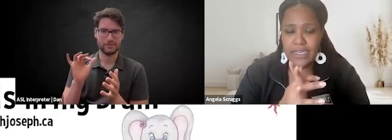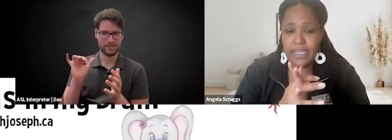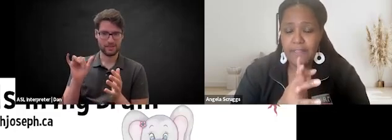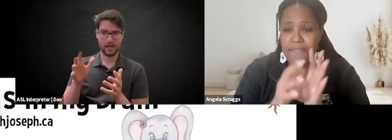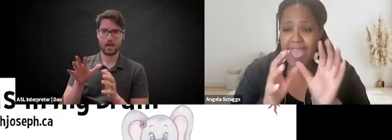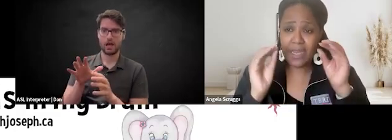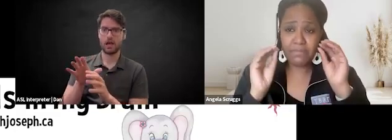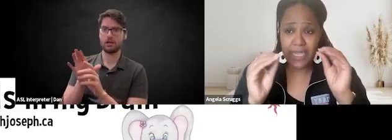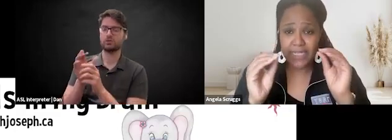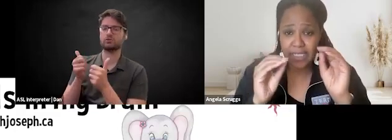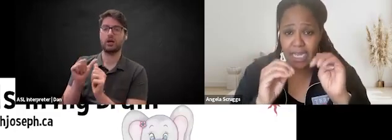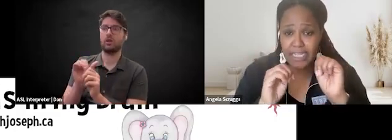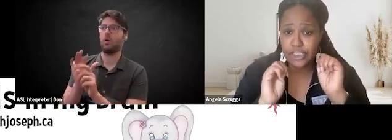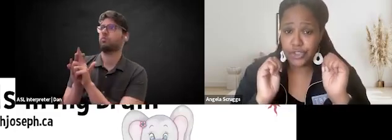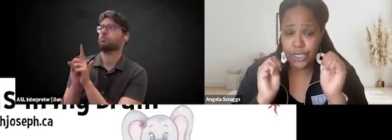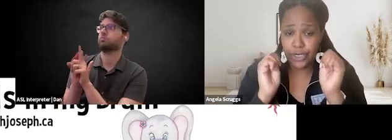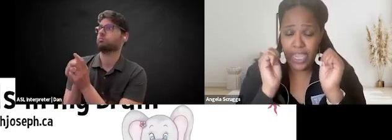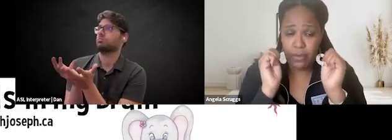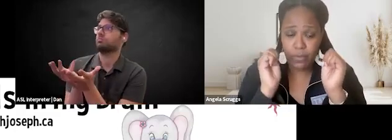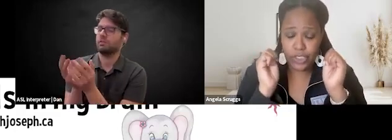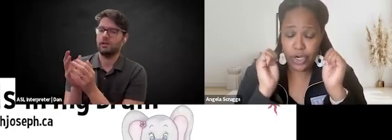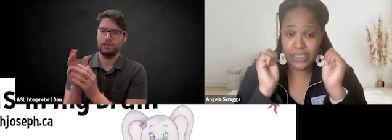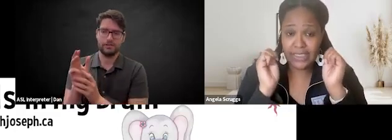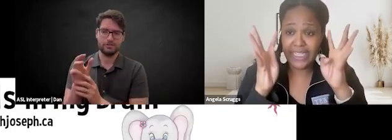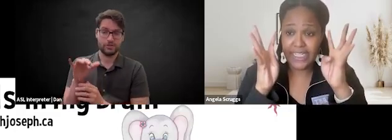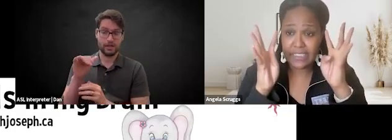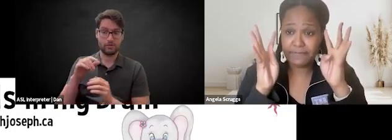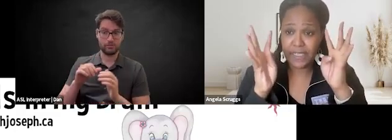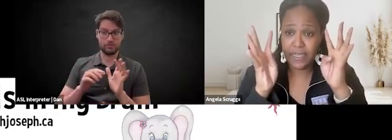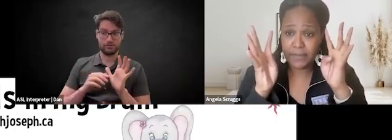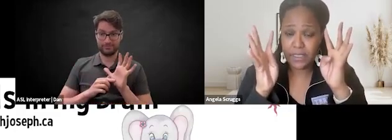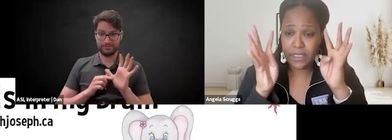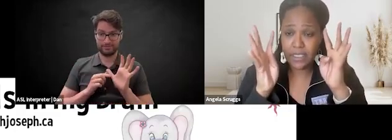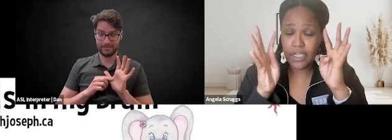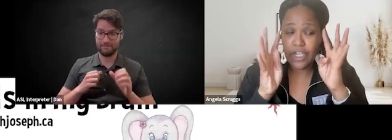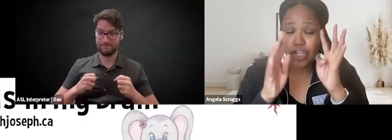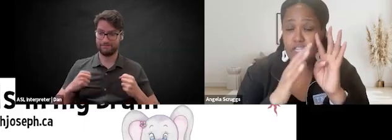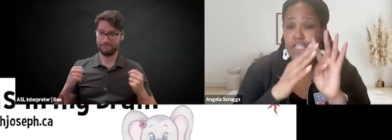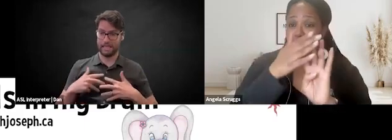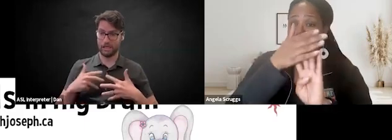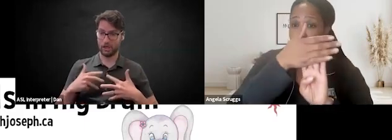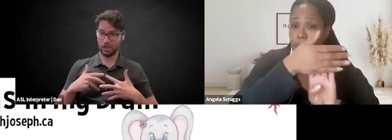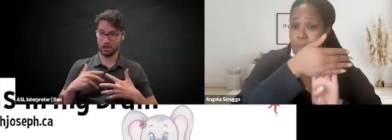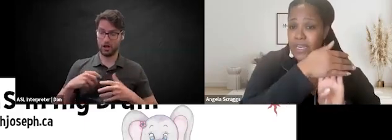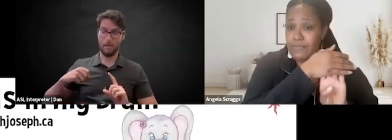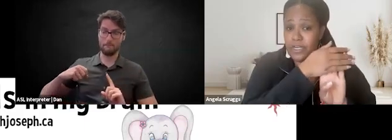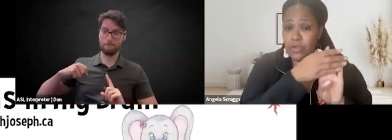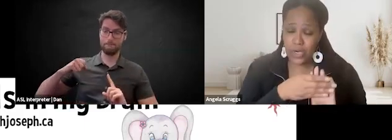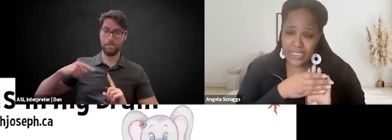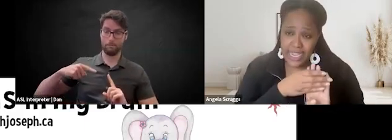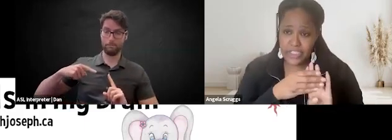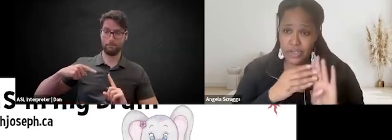when that amygdala is triggered, and when your lid is flipped, your prefrontal cortex,